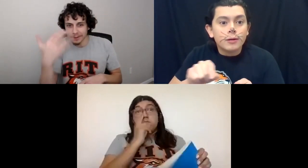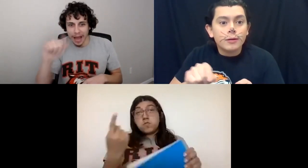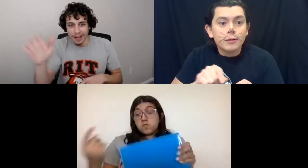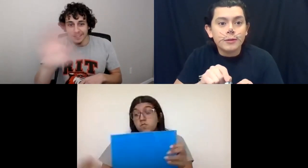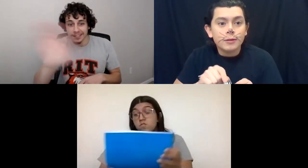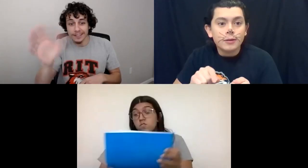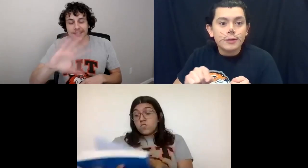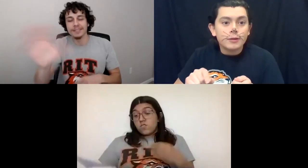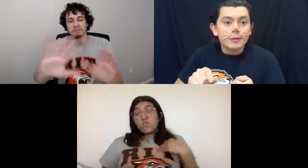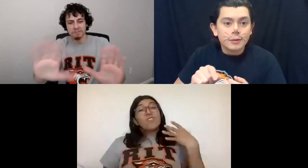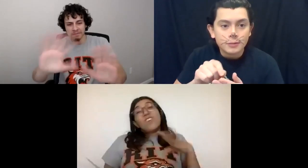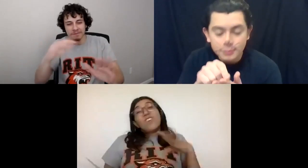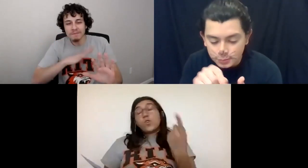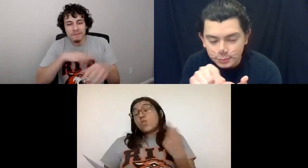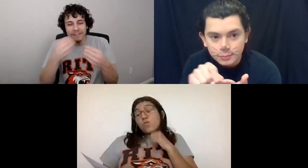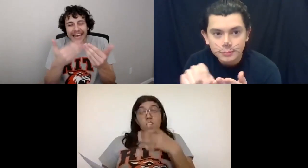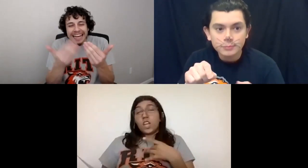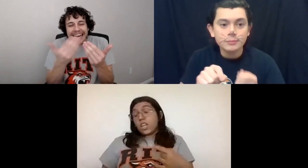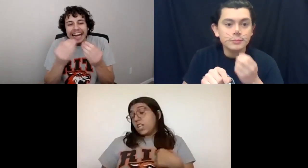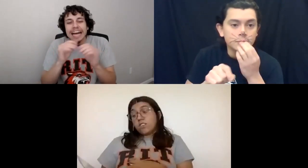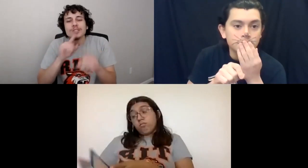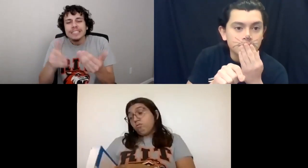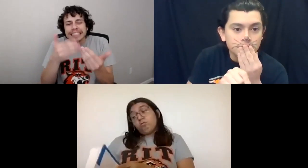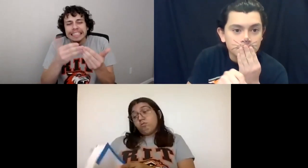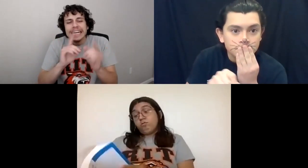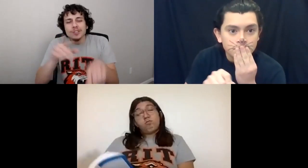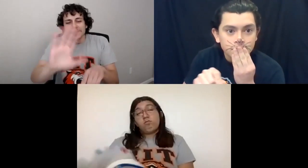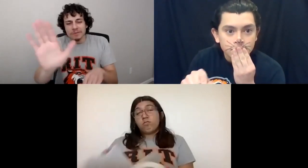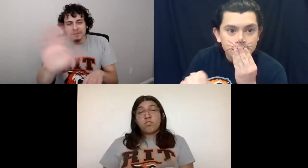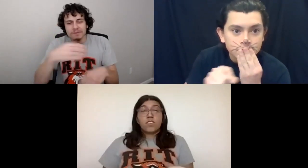Amanda: This is SO BORING. Leave me alone, I don’t like math. Vladimir: I’ll give you an easy one, really easy. EASY!